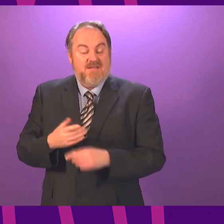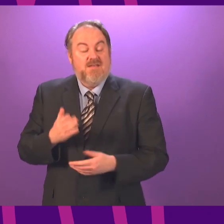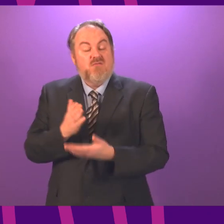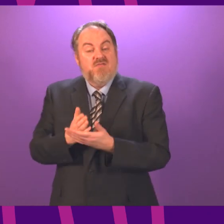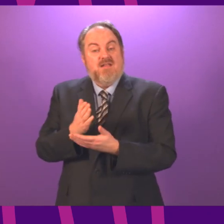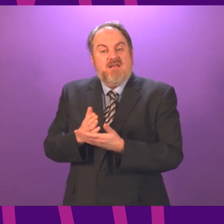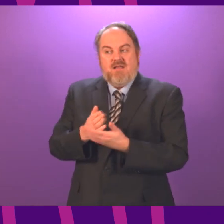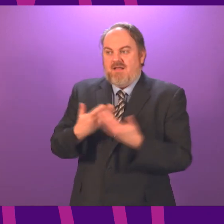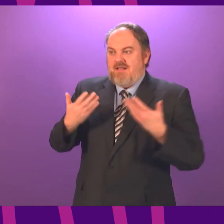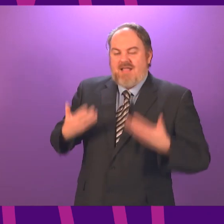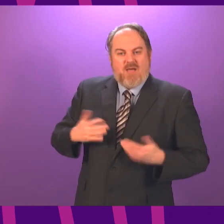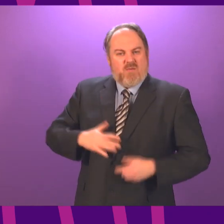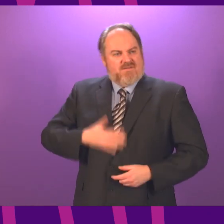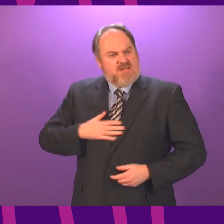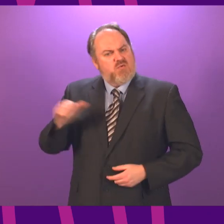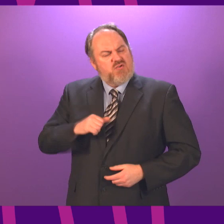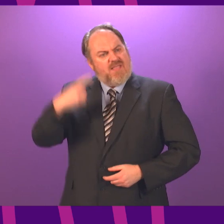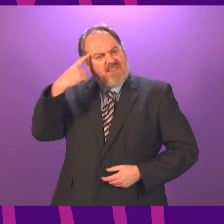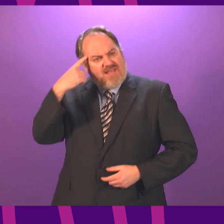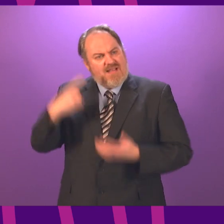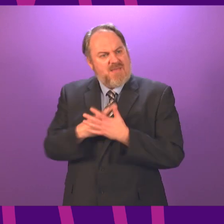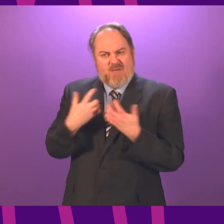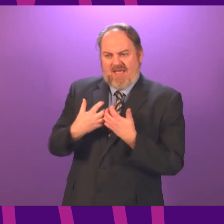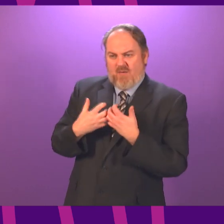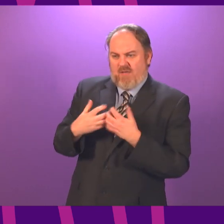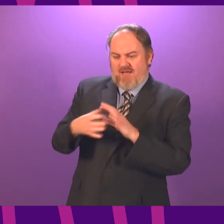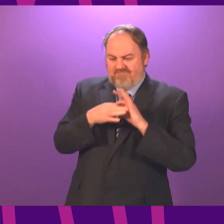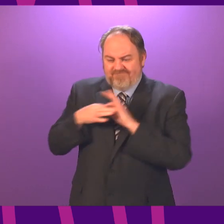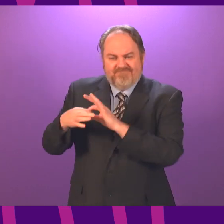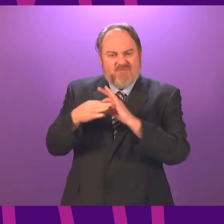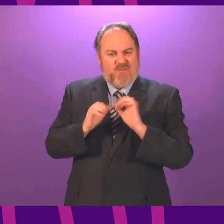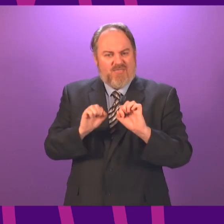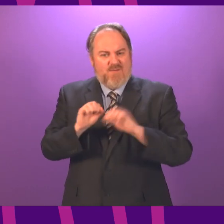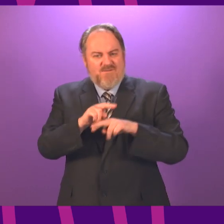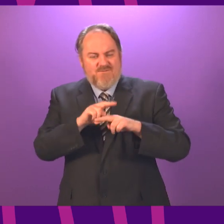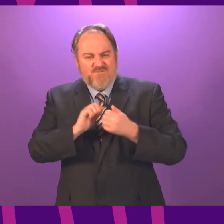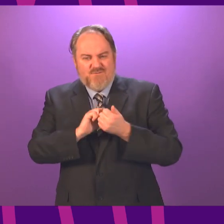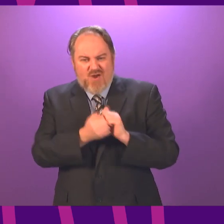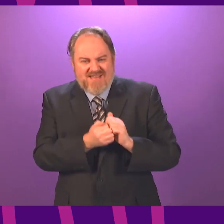have those important conversations with friends and family about reconnecting, making plans